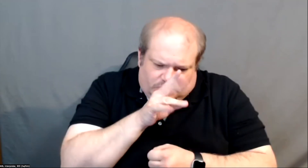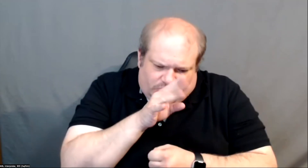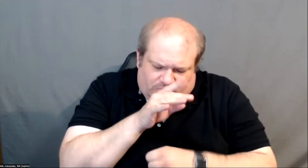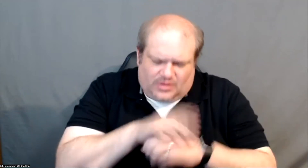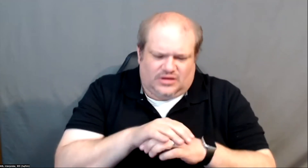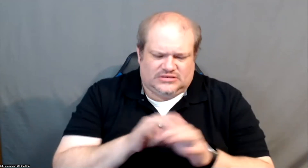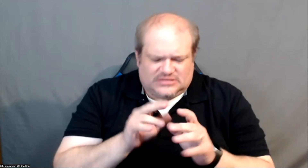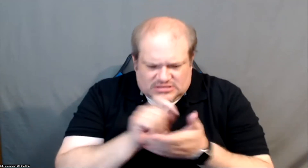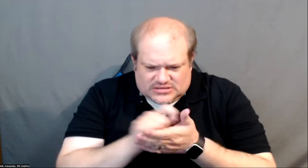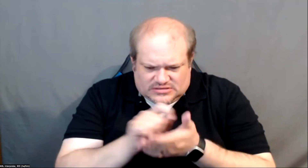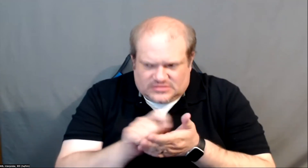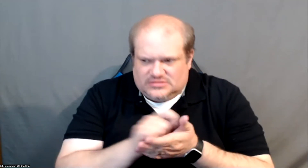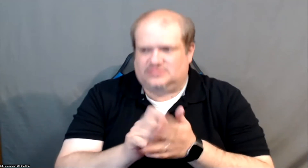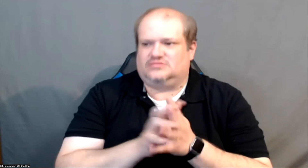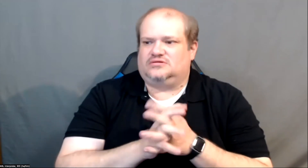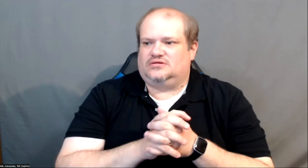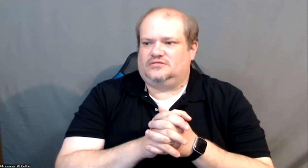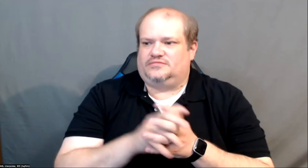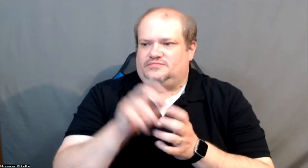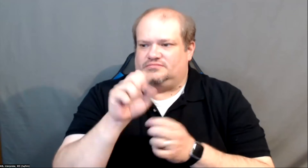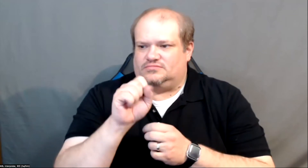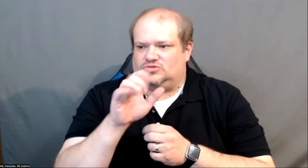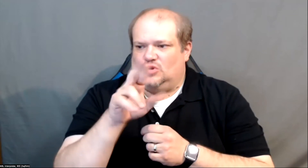Azúcar. It’s ready. Sugar rains